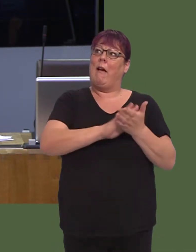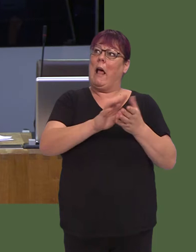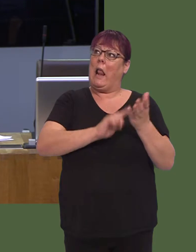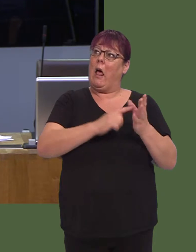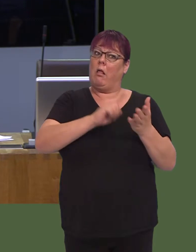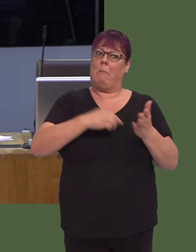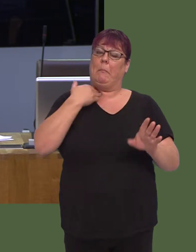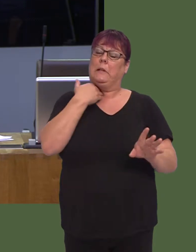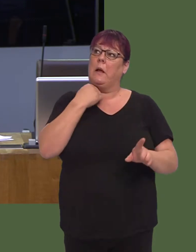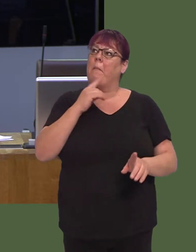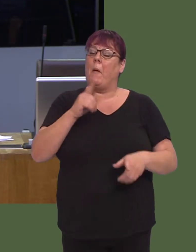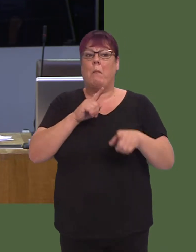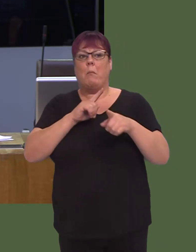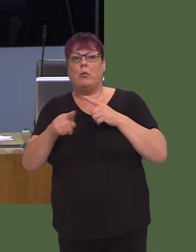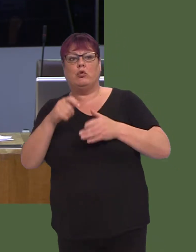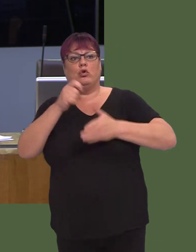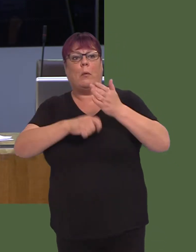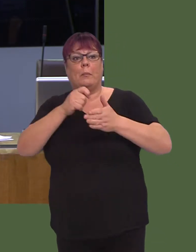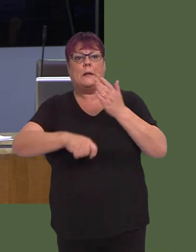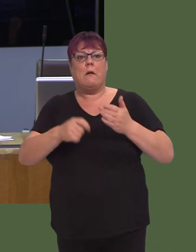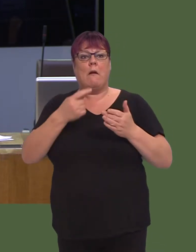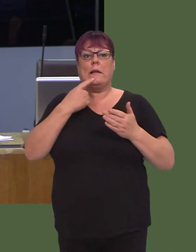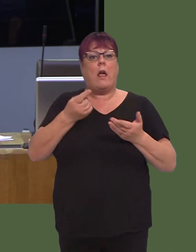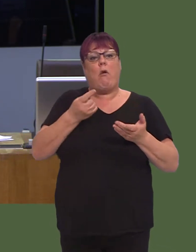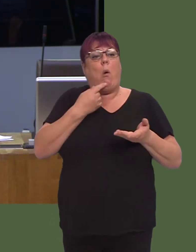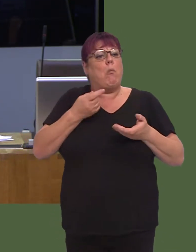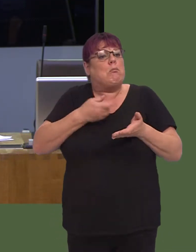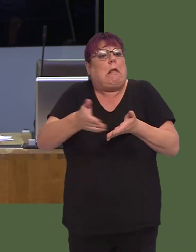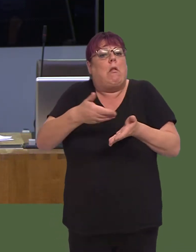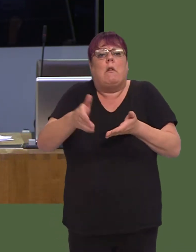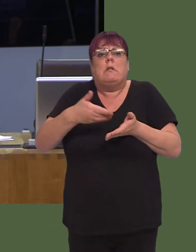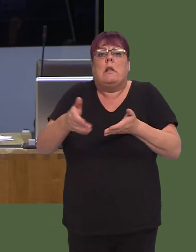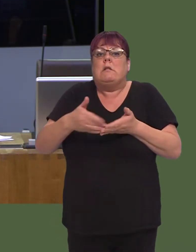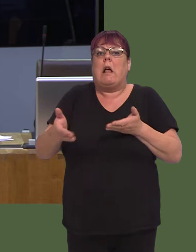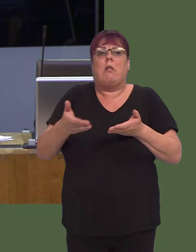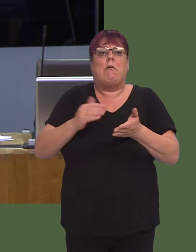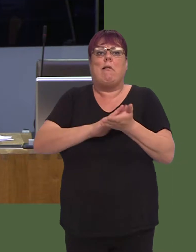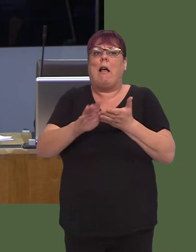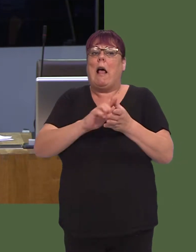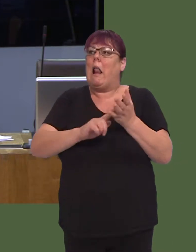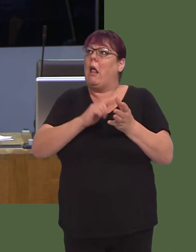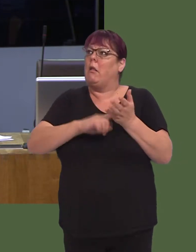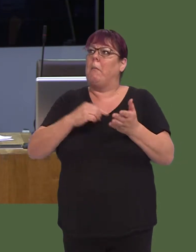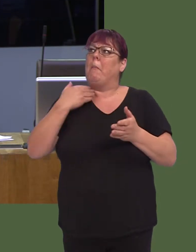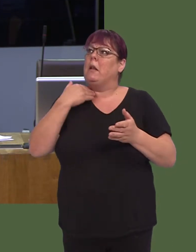But we know that, increasingly, food retailers are offering halal food as a normal part of their menu.